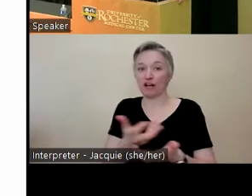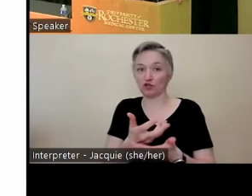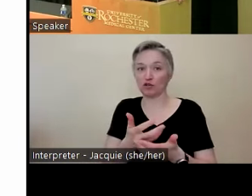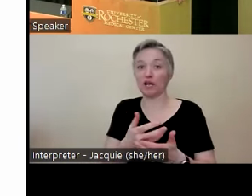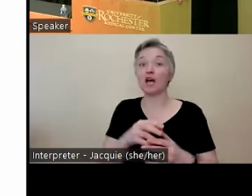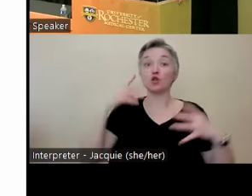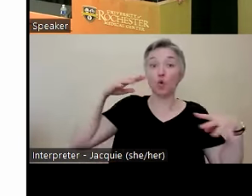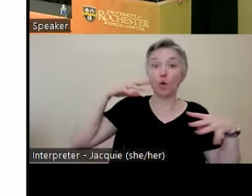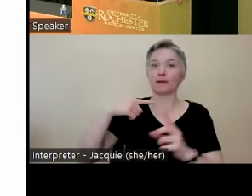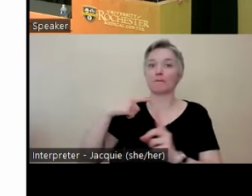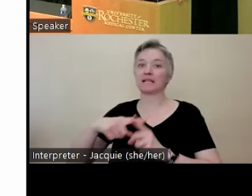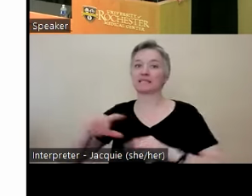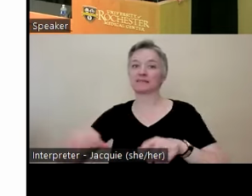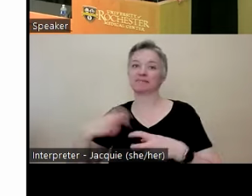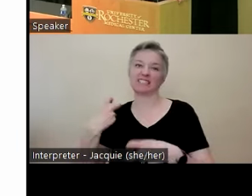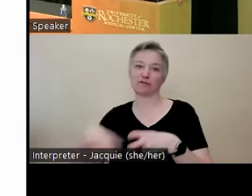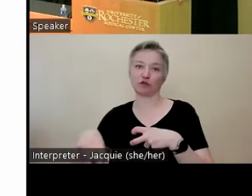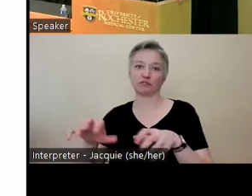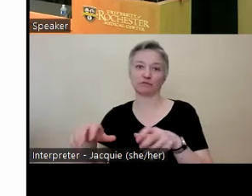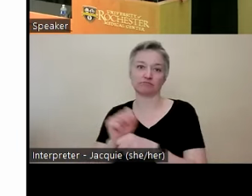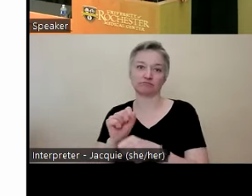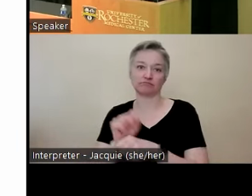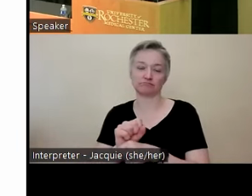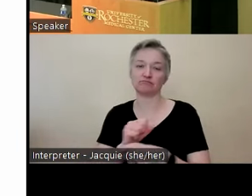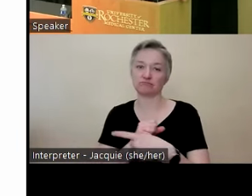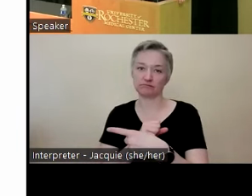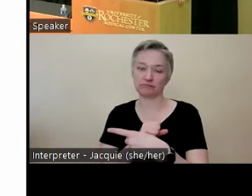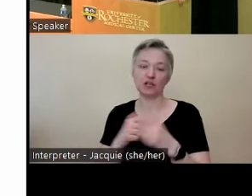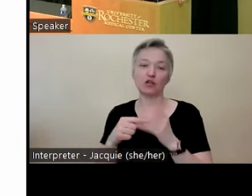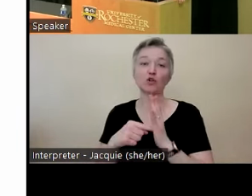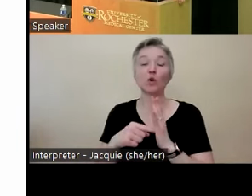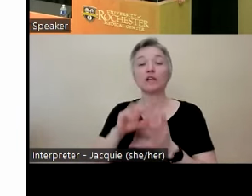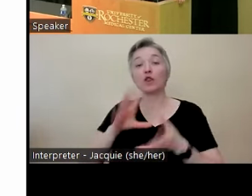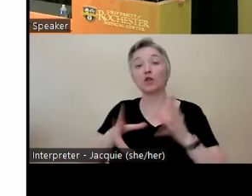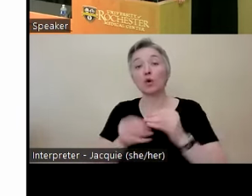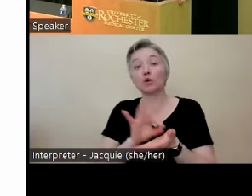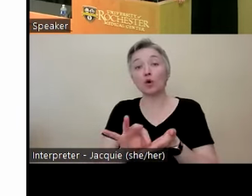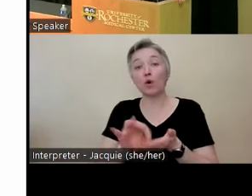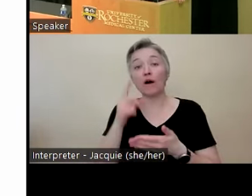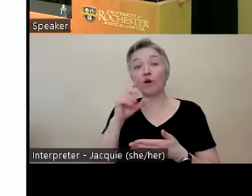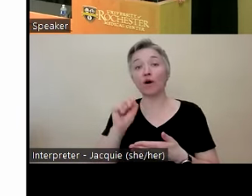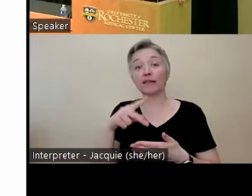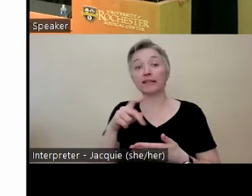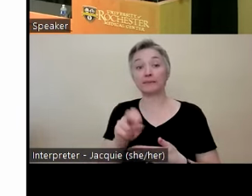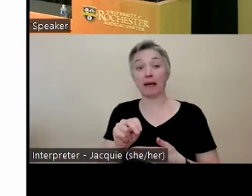in the graph in the graph you can see that the total score for the span tasks is on the Y AIS